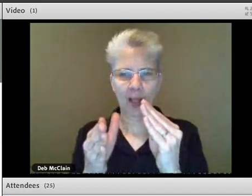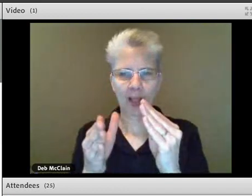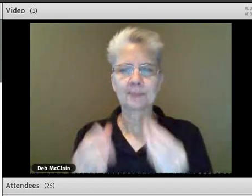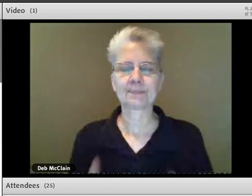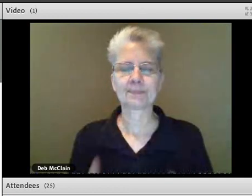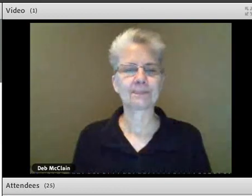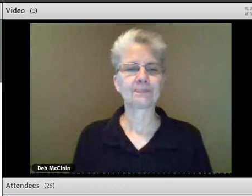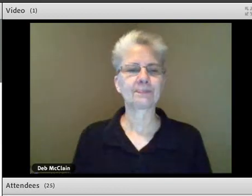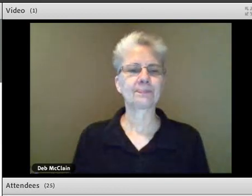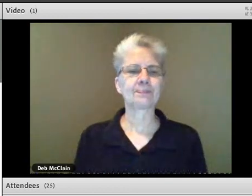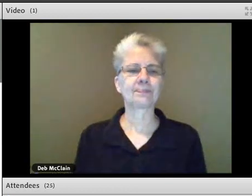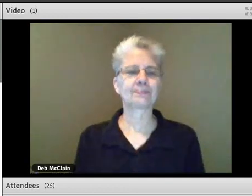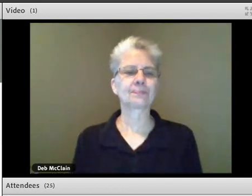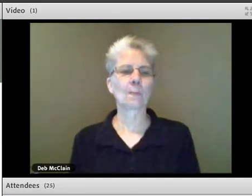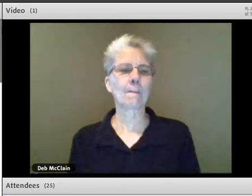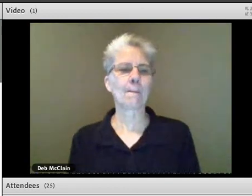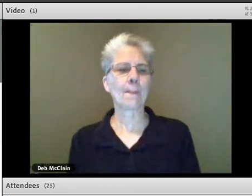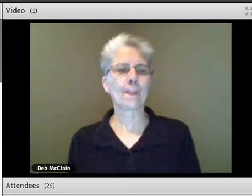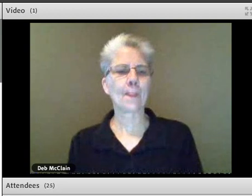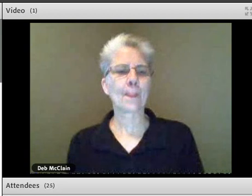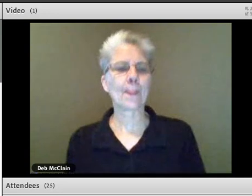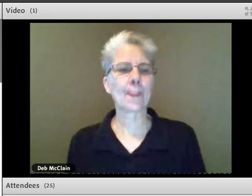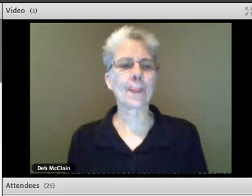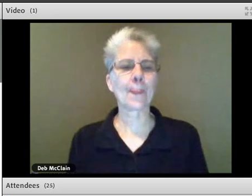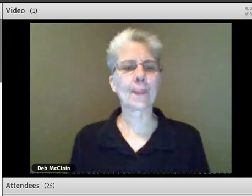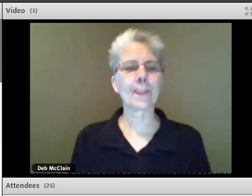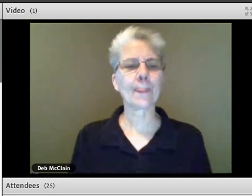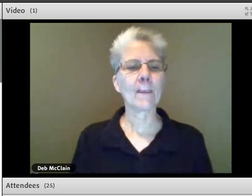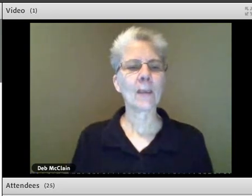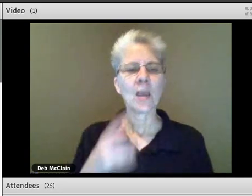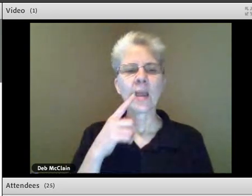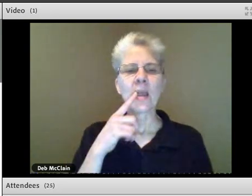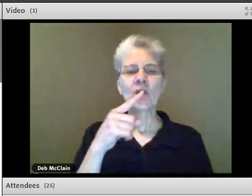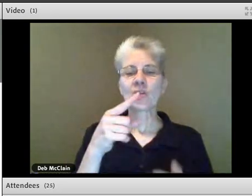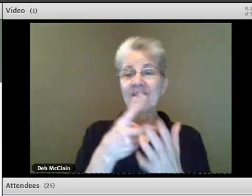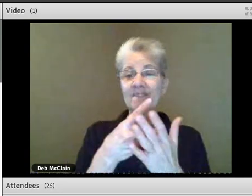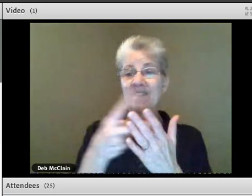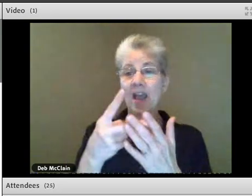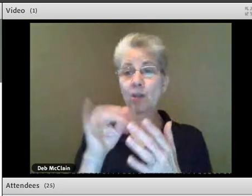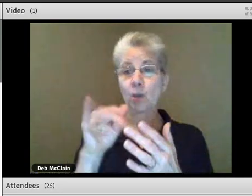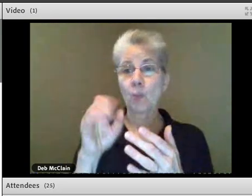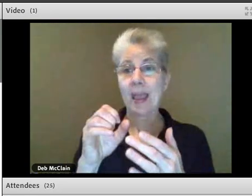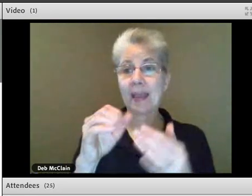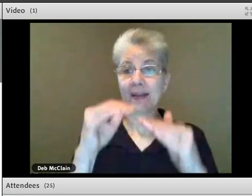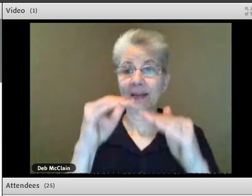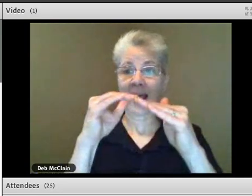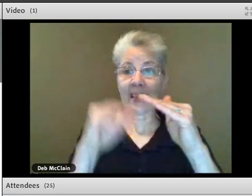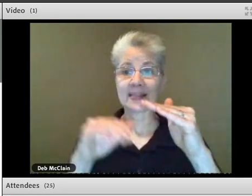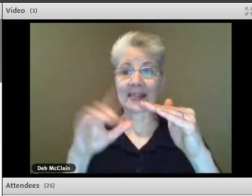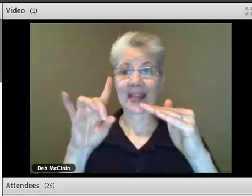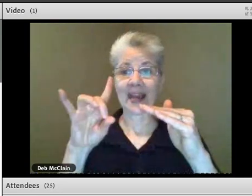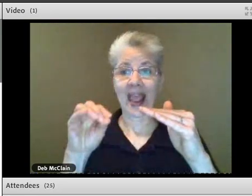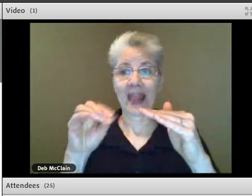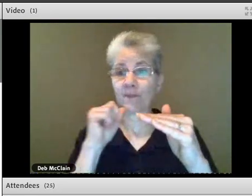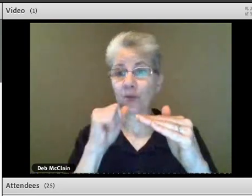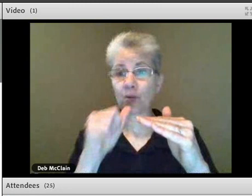Define what a failure rate is. I say anything less than 80. If you're not an A or B player, you're not a good member of the team,